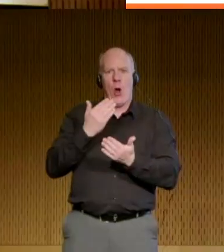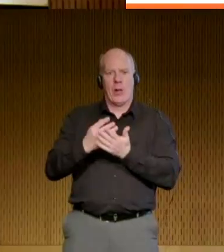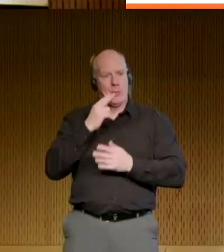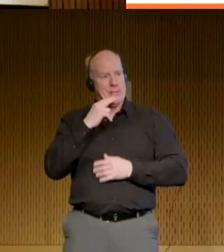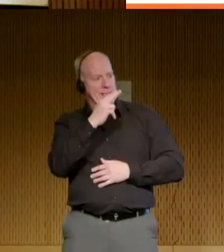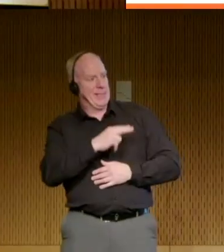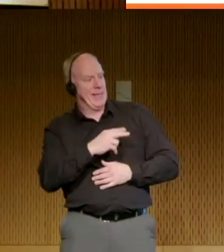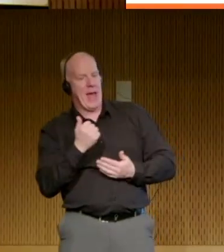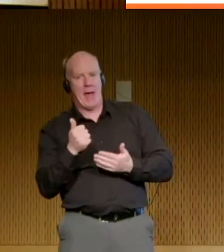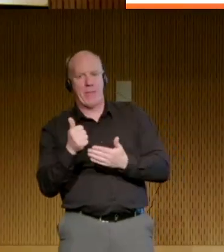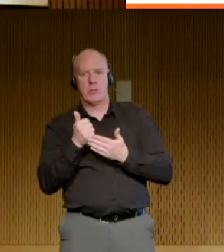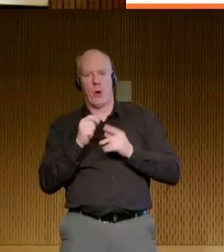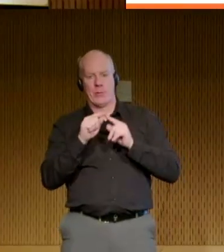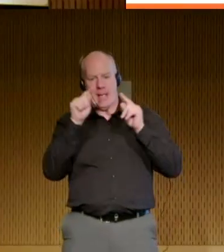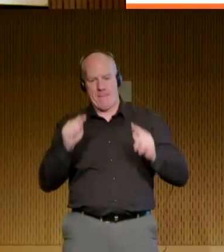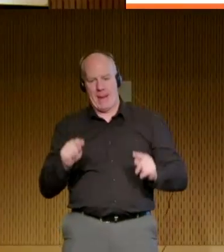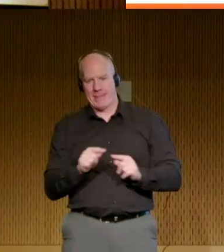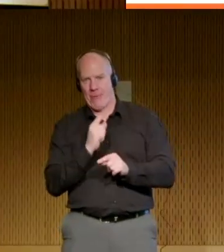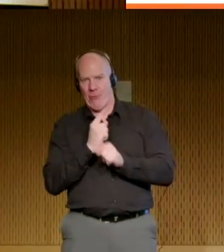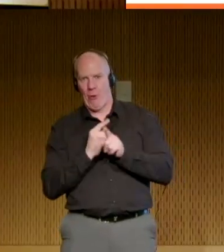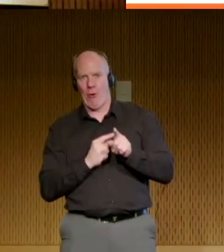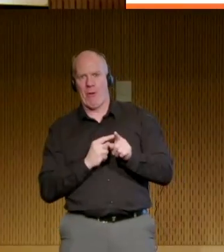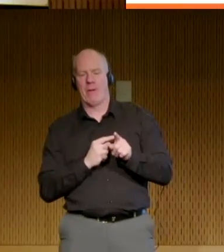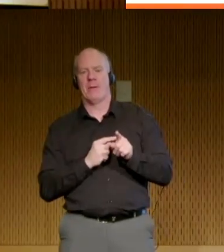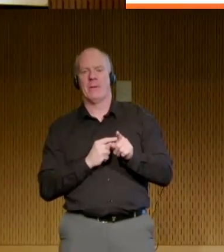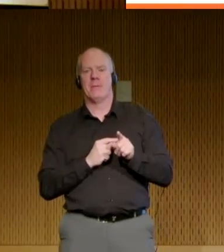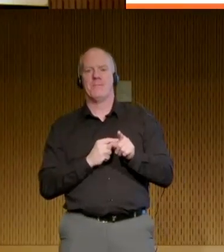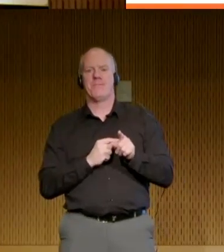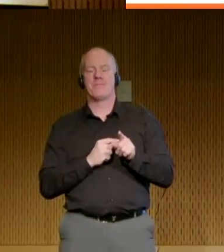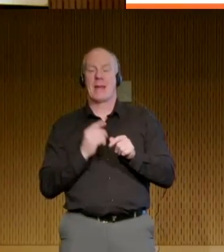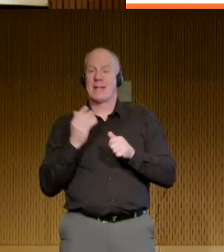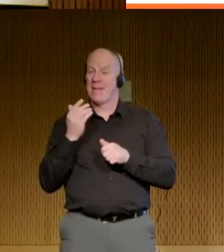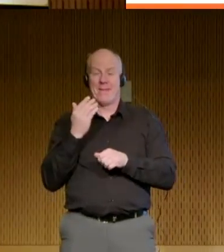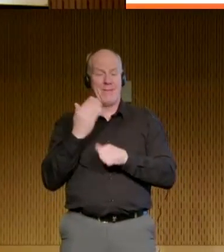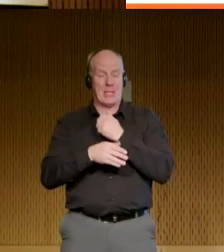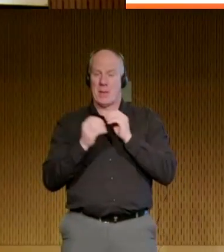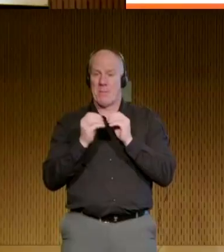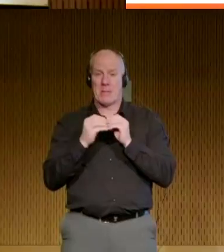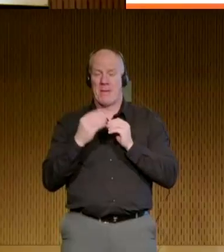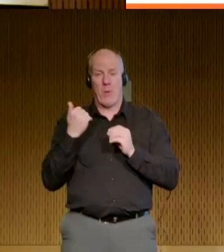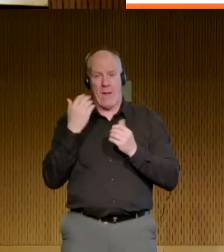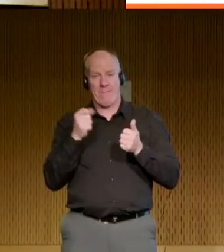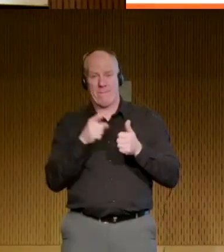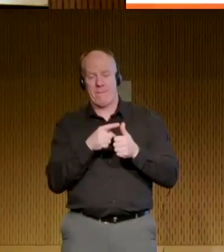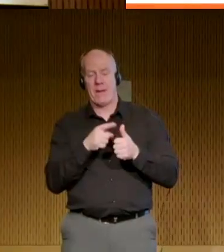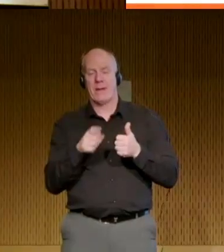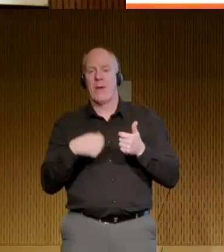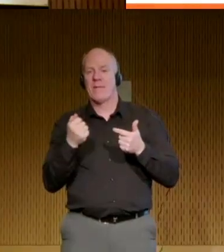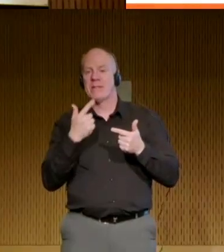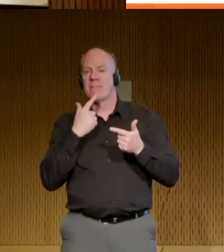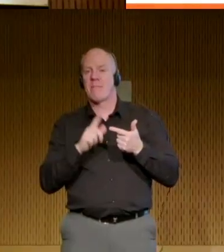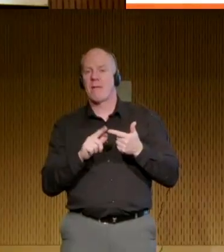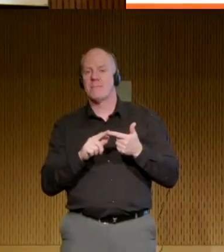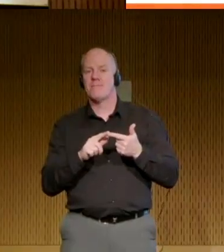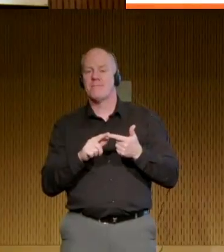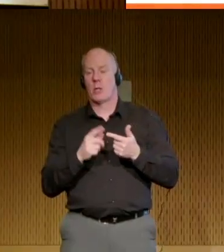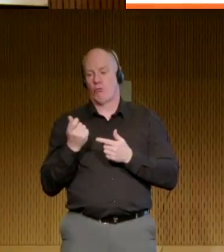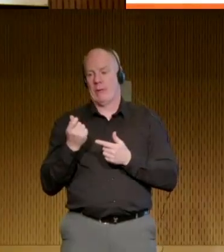support goals template as I previously referred to and we also have recently developed assignment